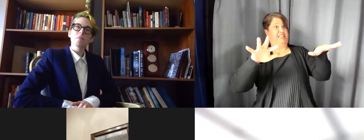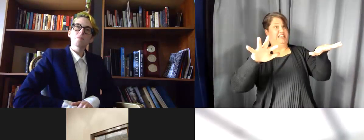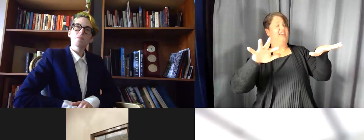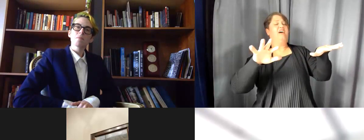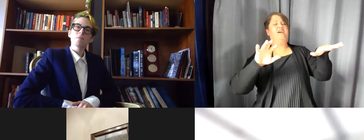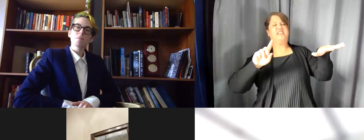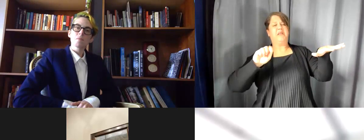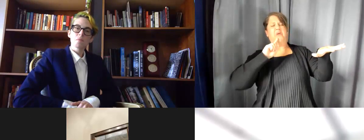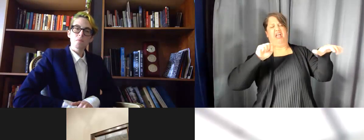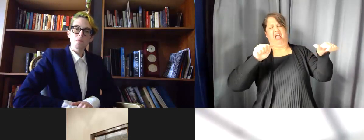Jordan Radford: That's a really good question